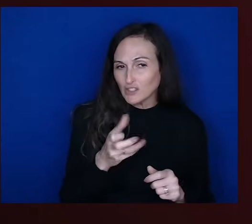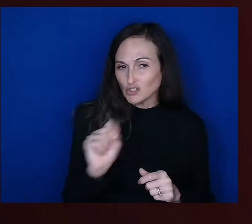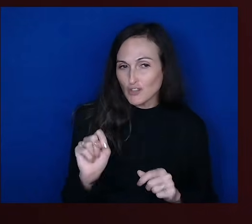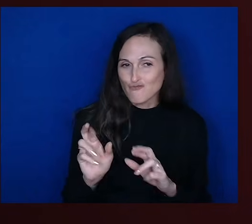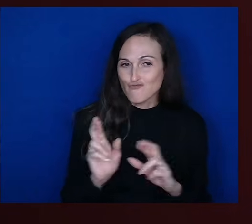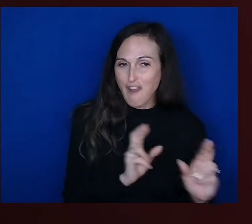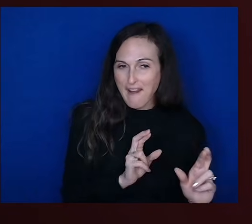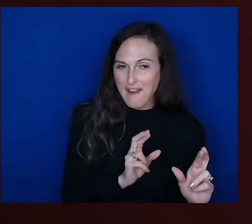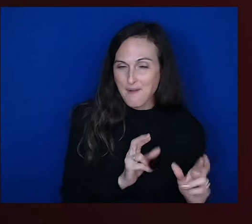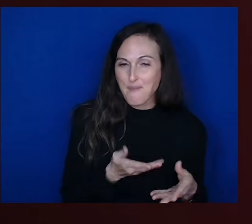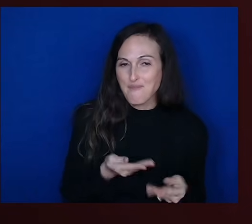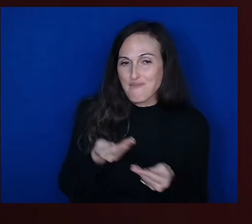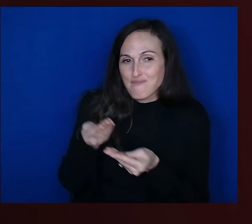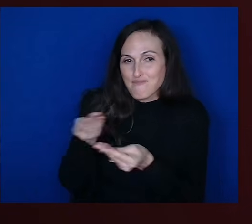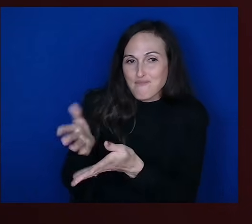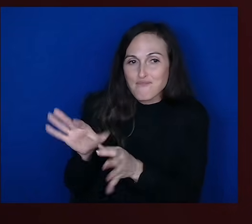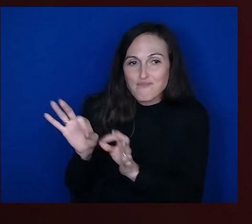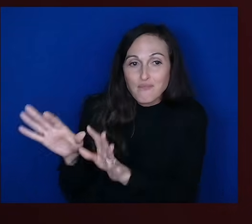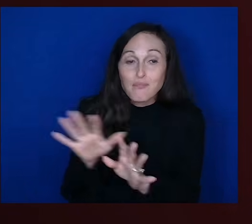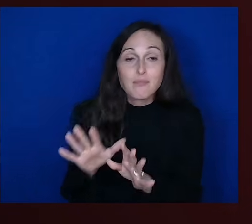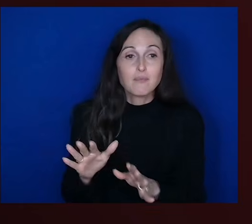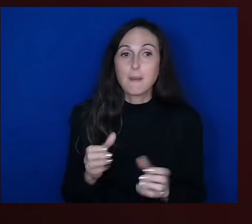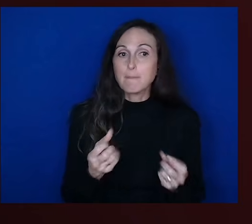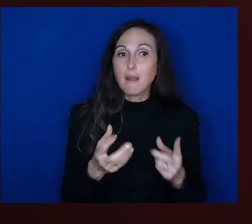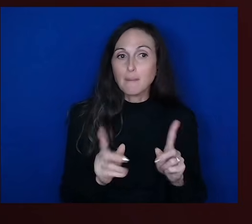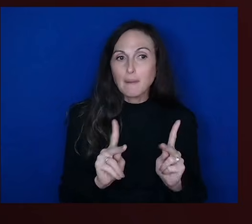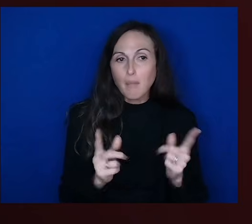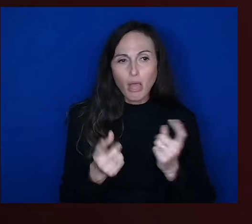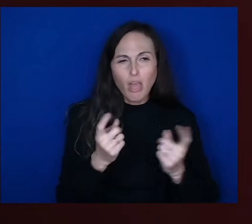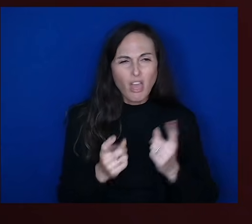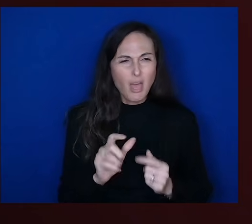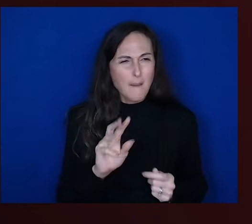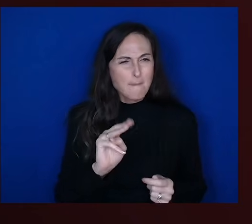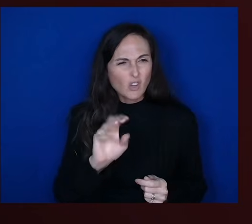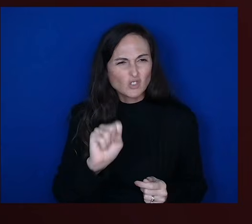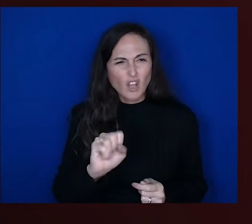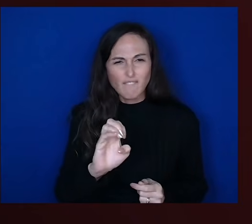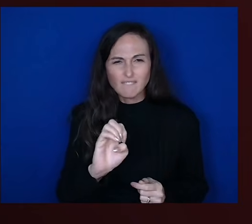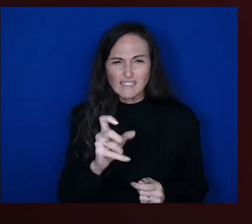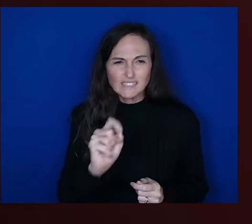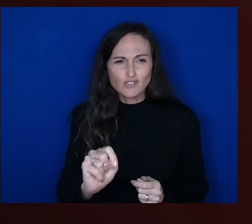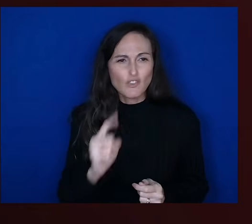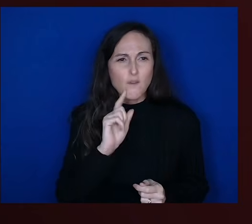"What is Microsoft extensions for AI doing for agents?" And the bottom line is this is